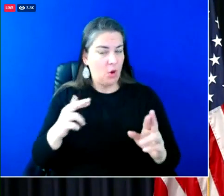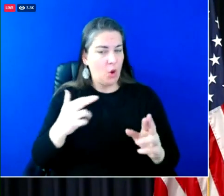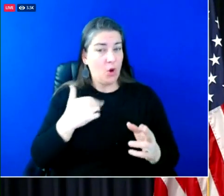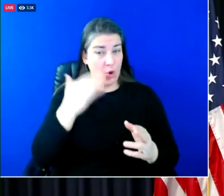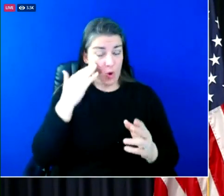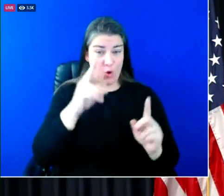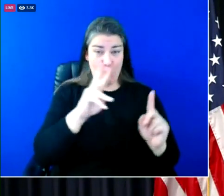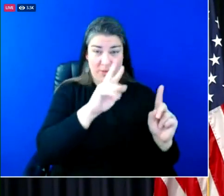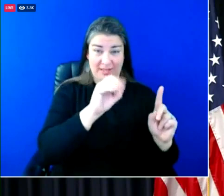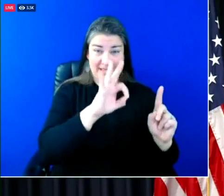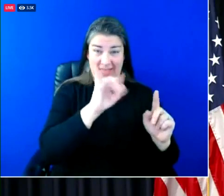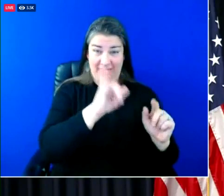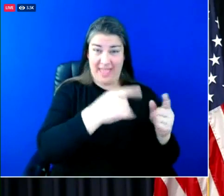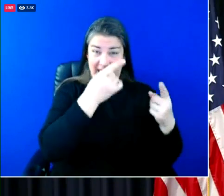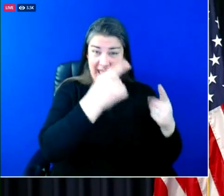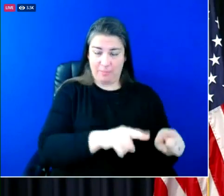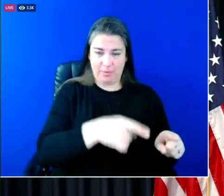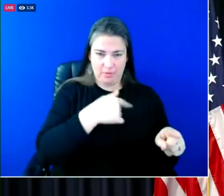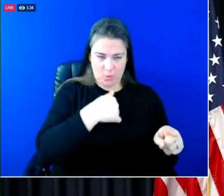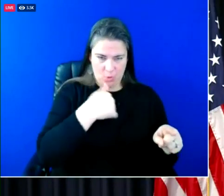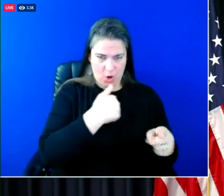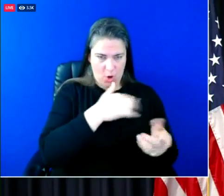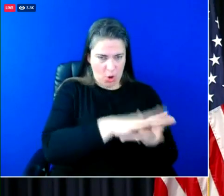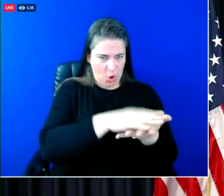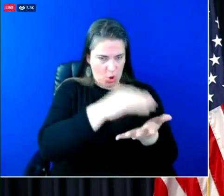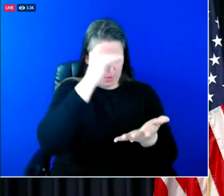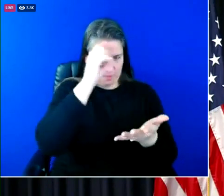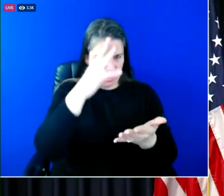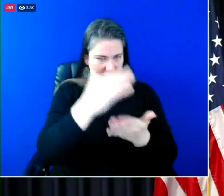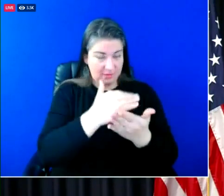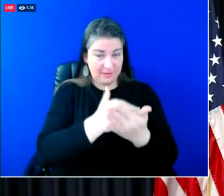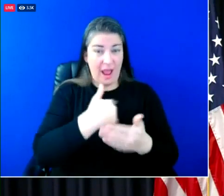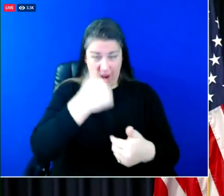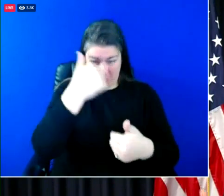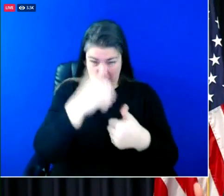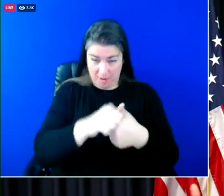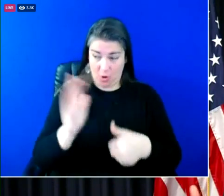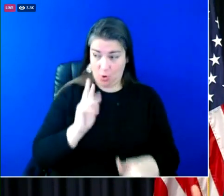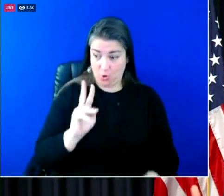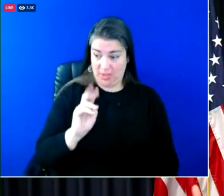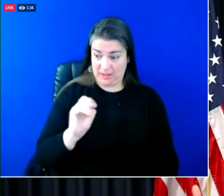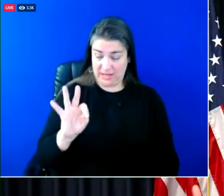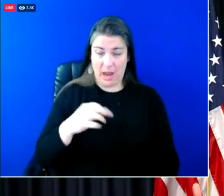I remember in 2009 sitting in a house without power, listening to trees,